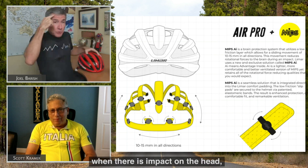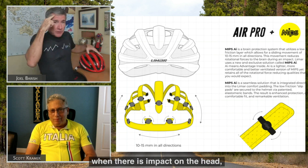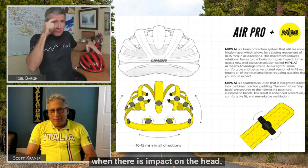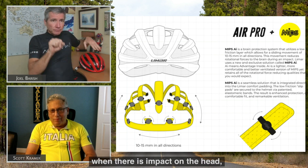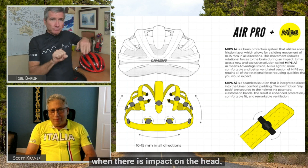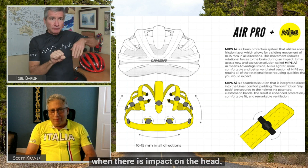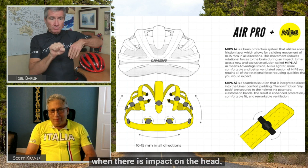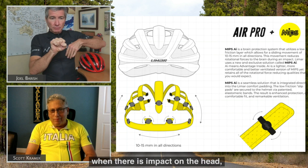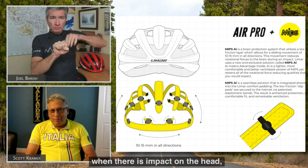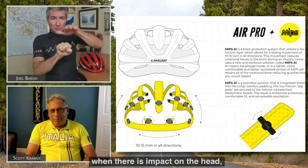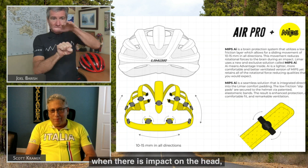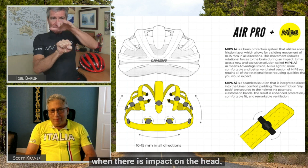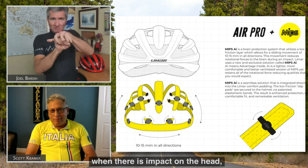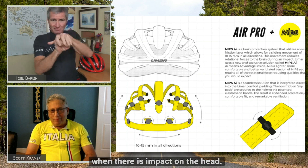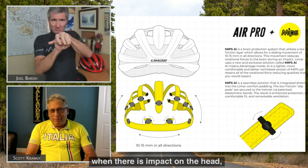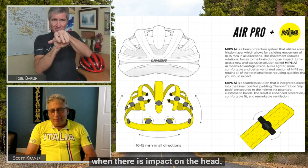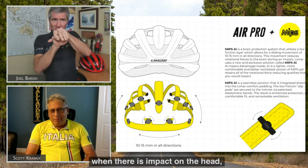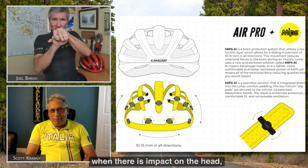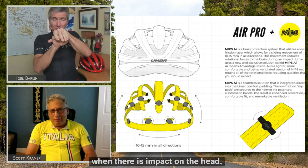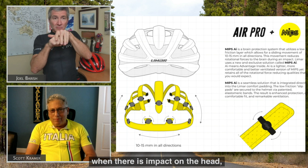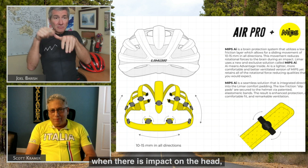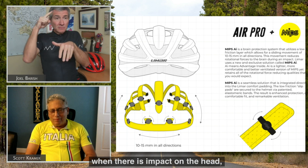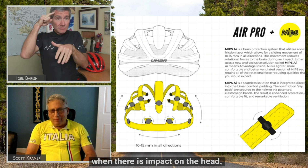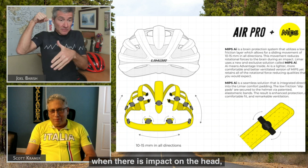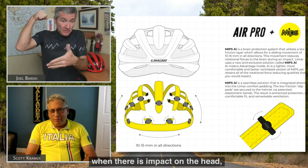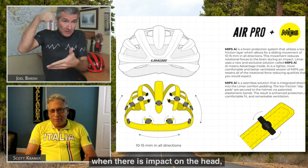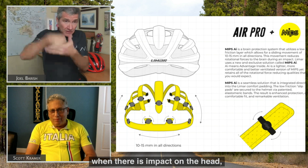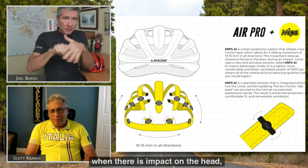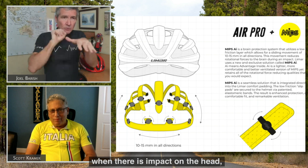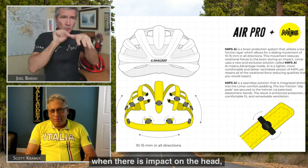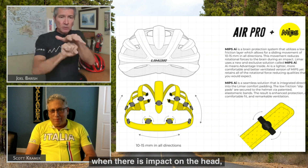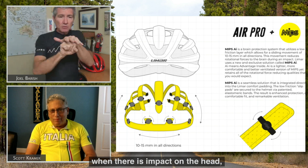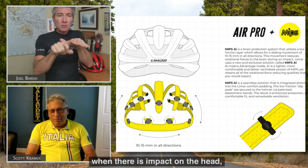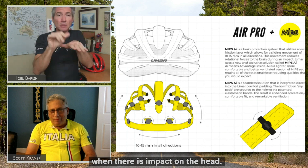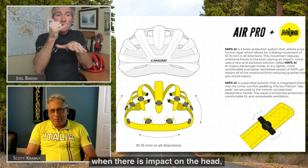when there is impact on the head,